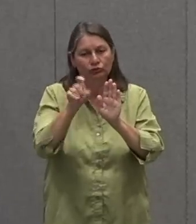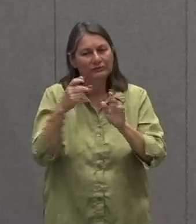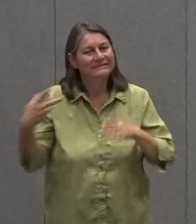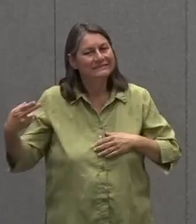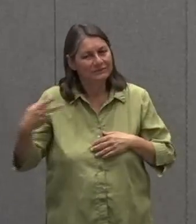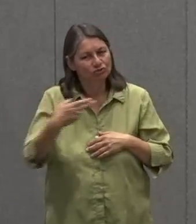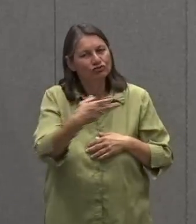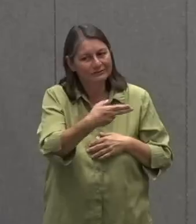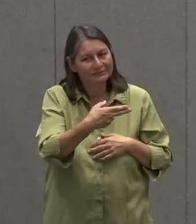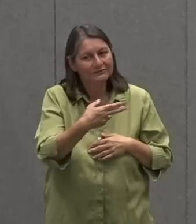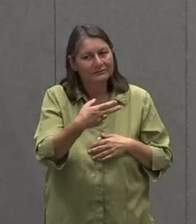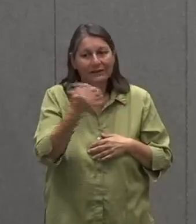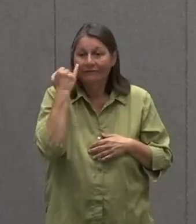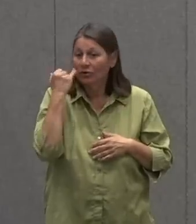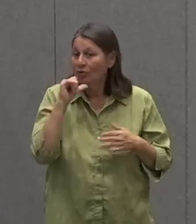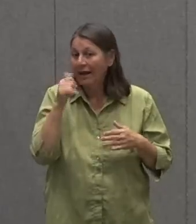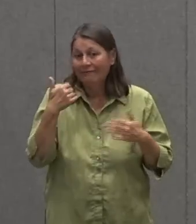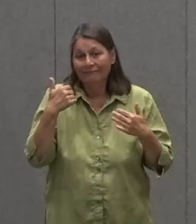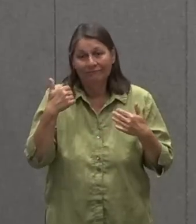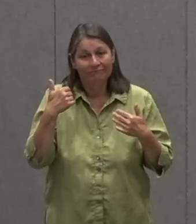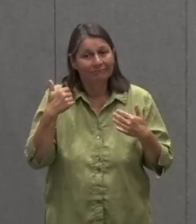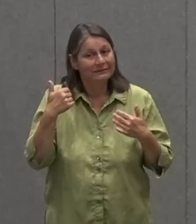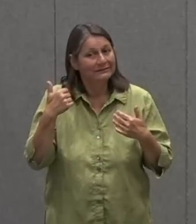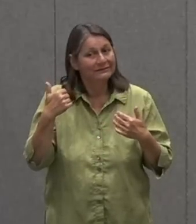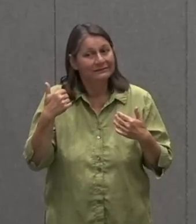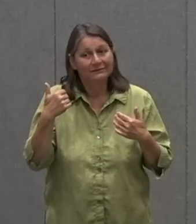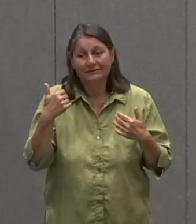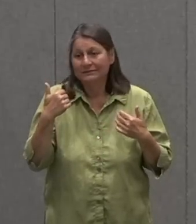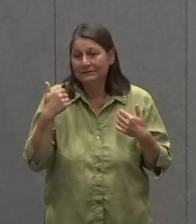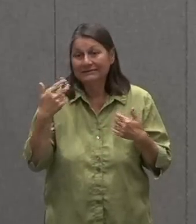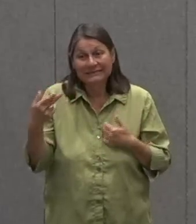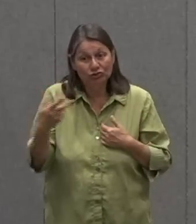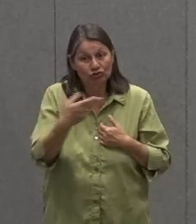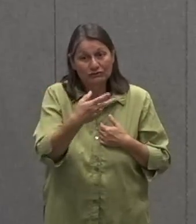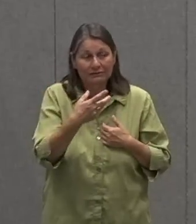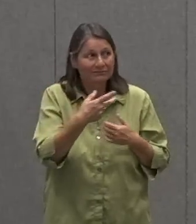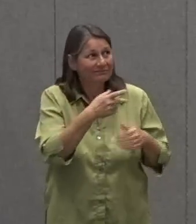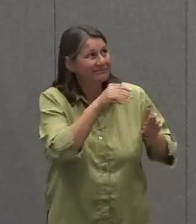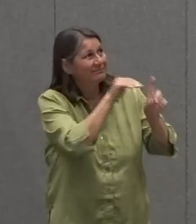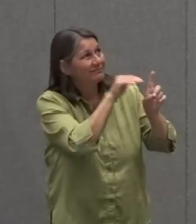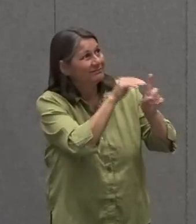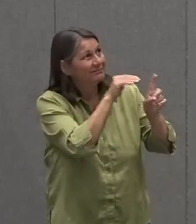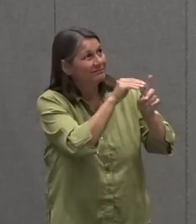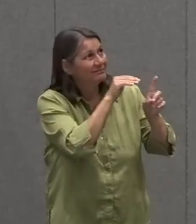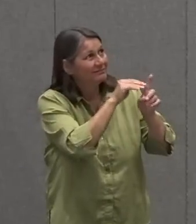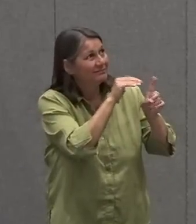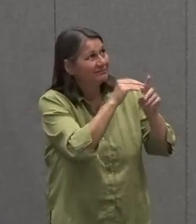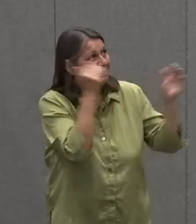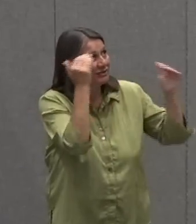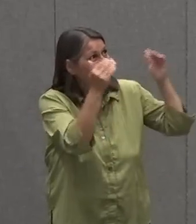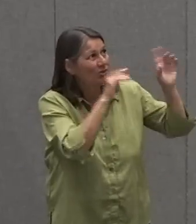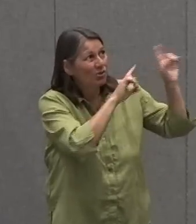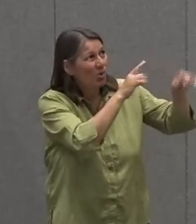so if you do not have access to scissors, then you need to have a grown-up go get that for you. Make sure you have a grown-up go get those scissors,